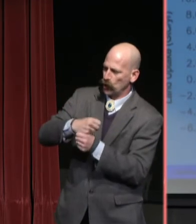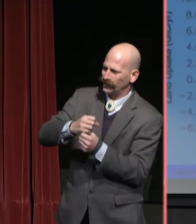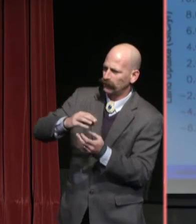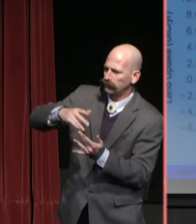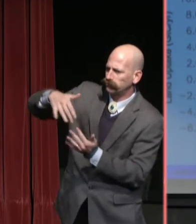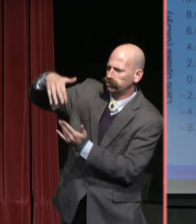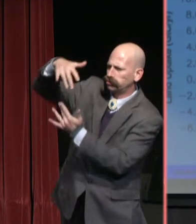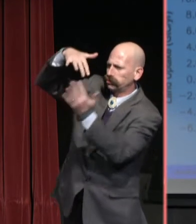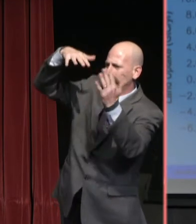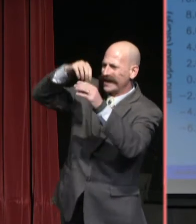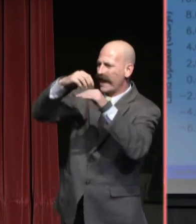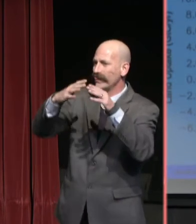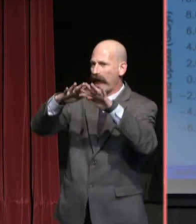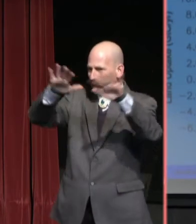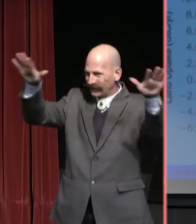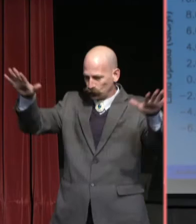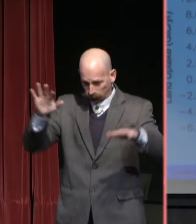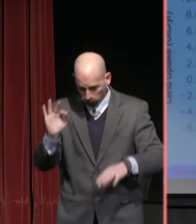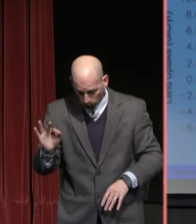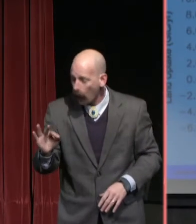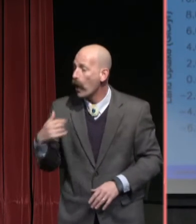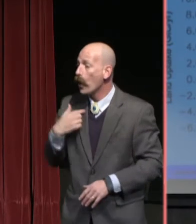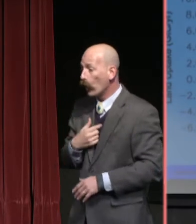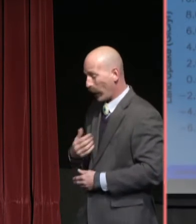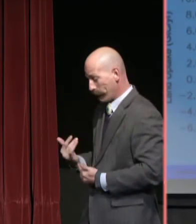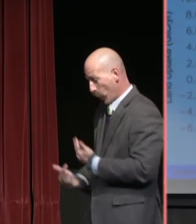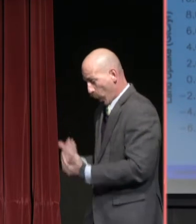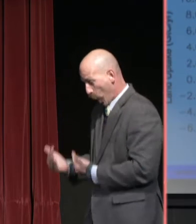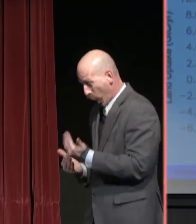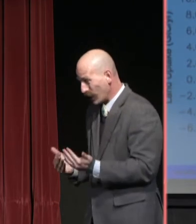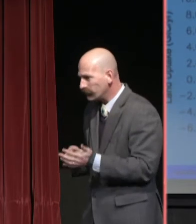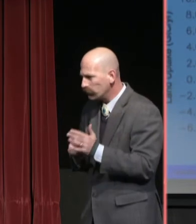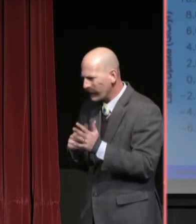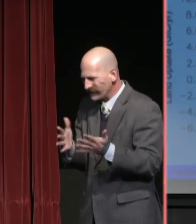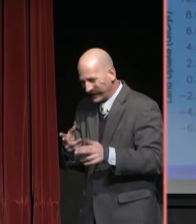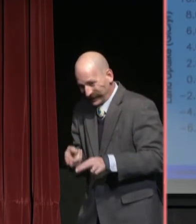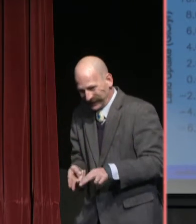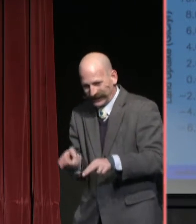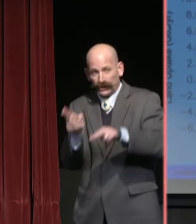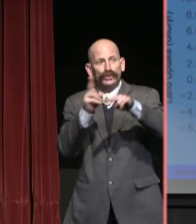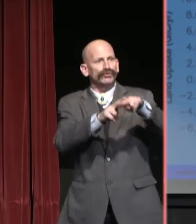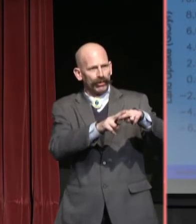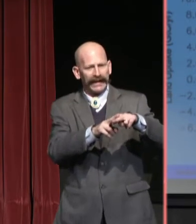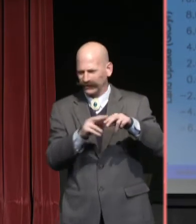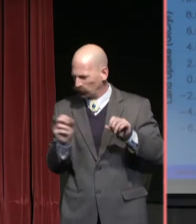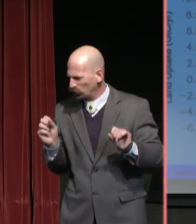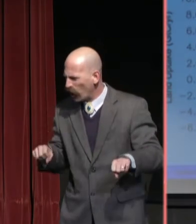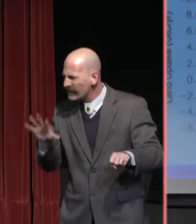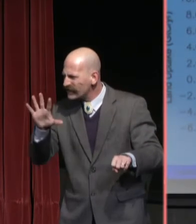The amount that we are burning is enough to increase the atmospheric concentration by five ppm every year.